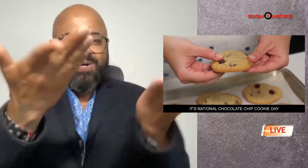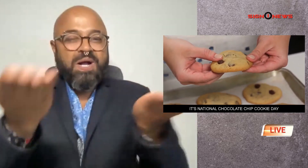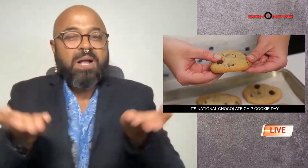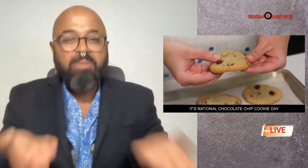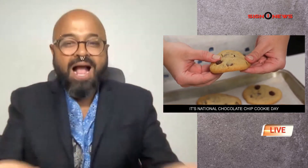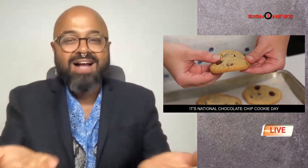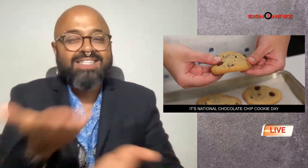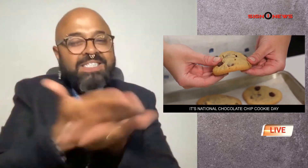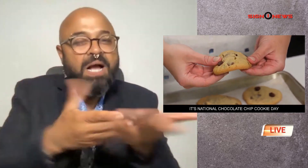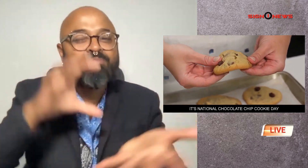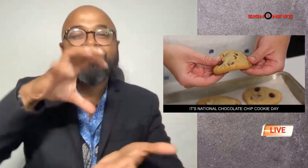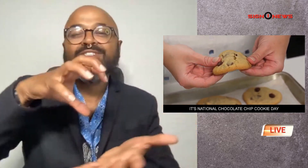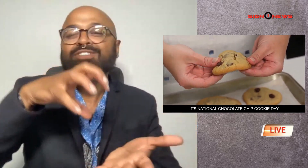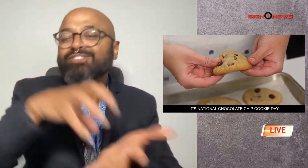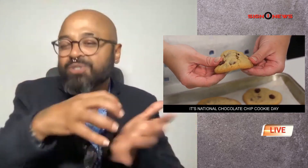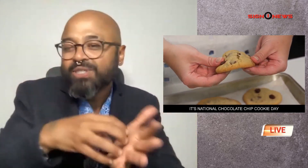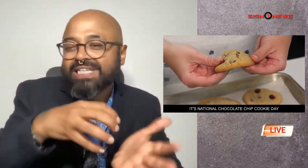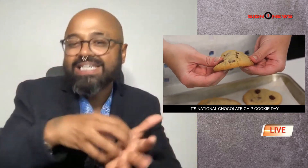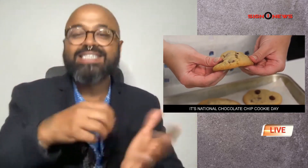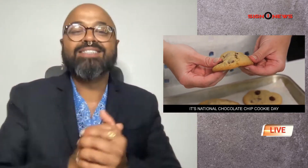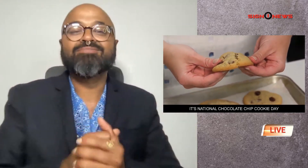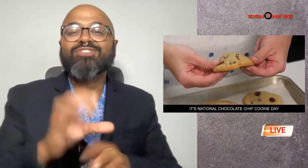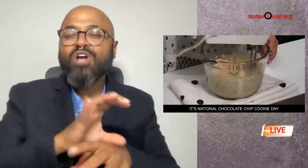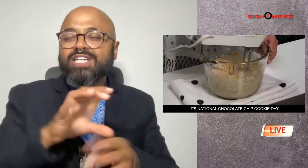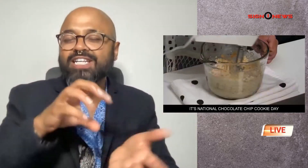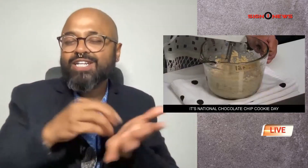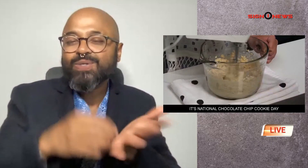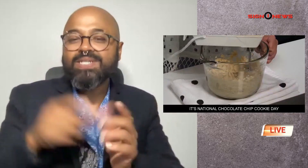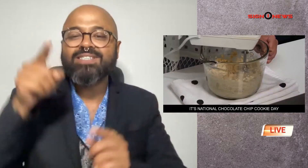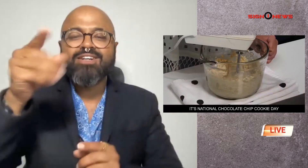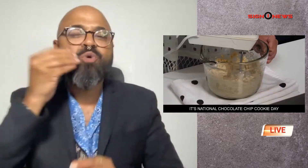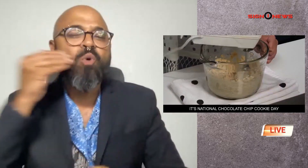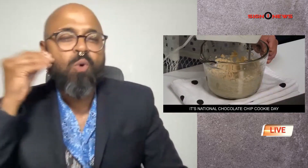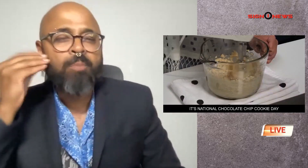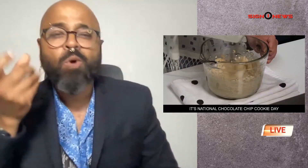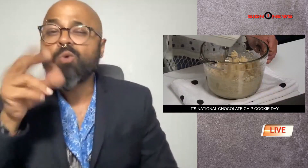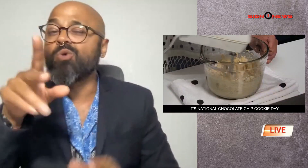and the best way to celebrate today is to bake some chocolate chip cookies at home